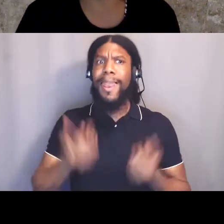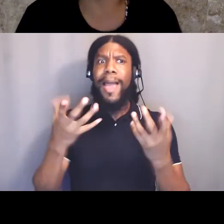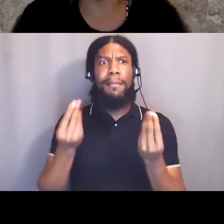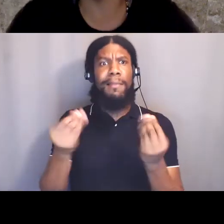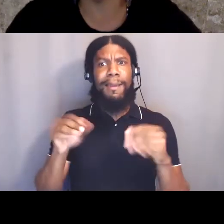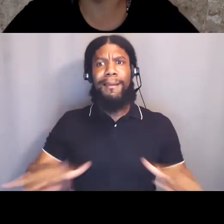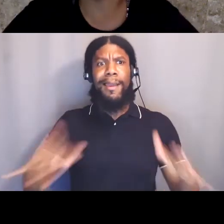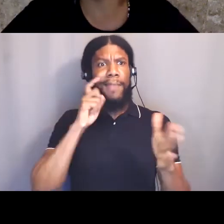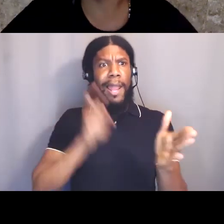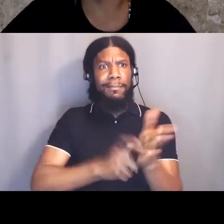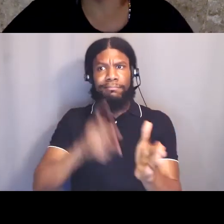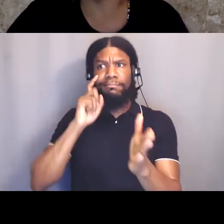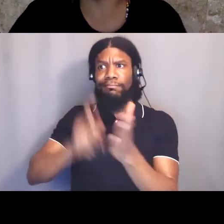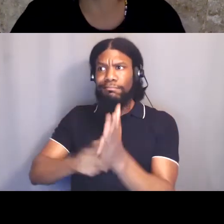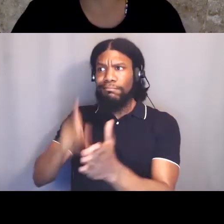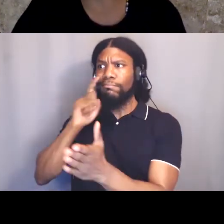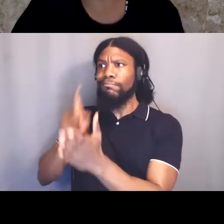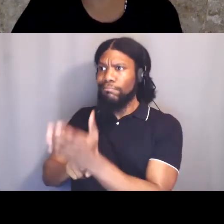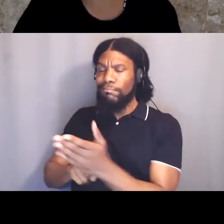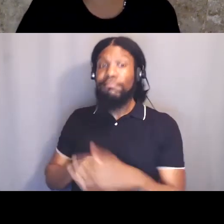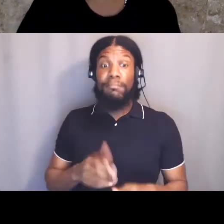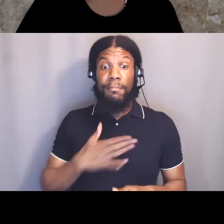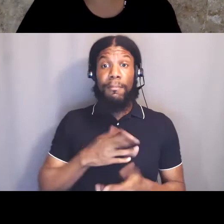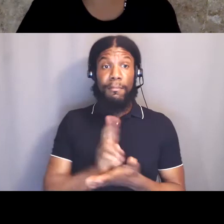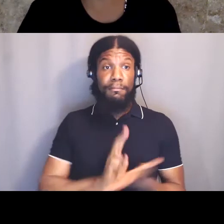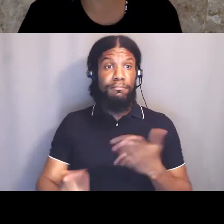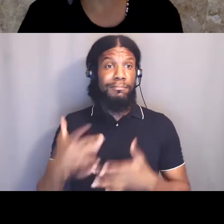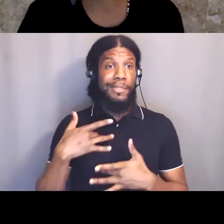and my university always does land acknowledgements.